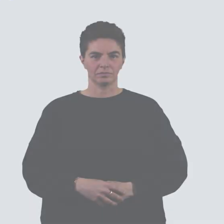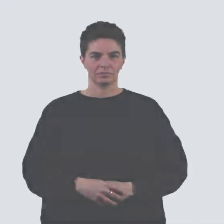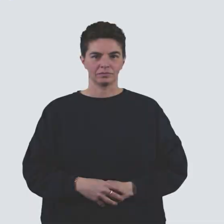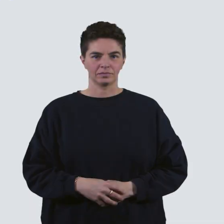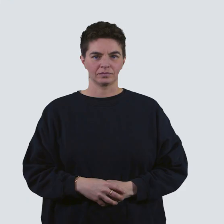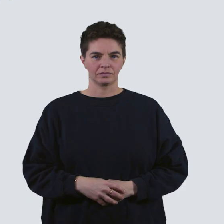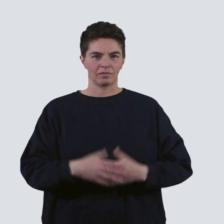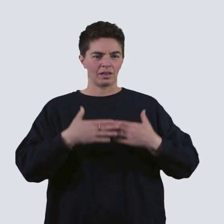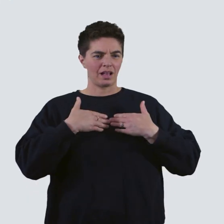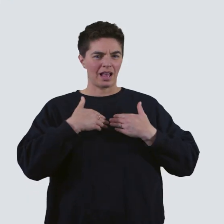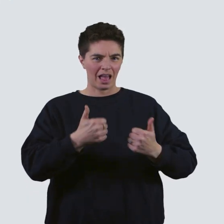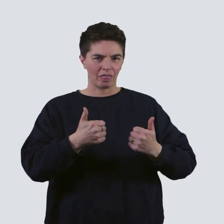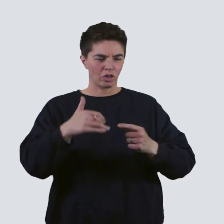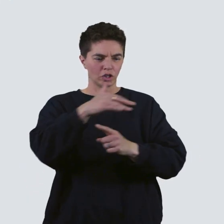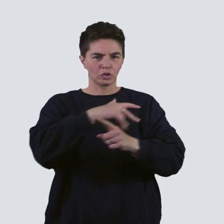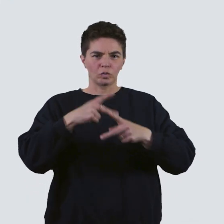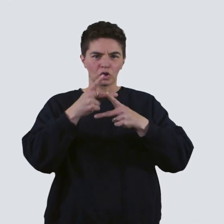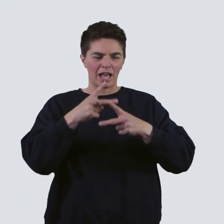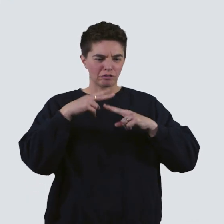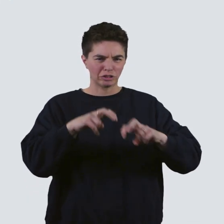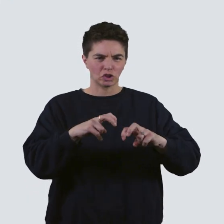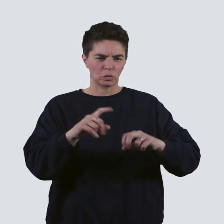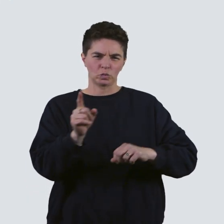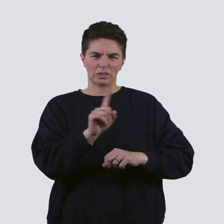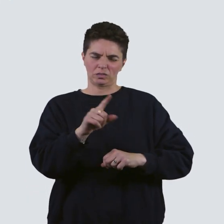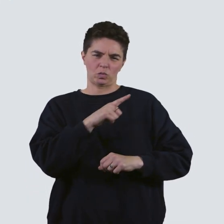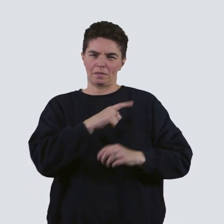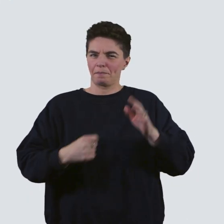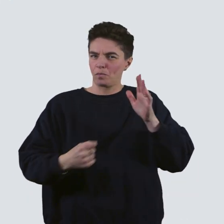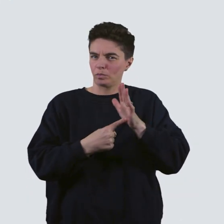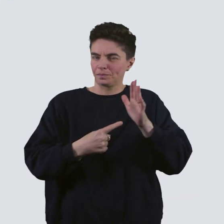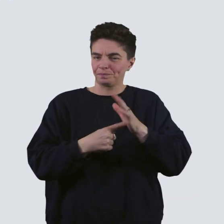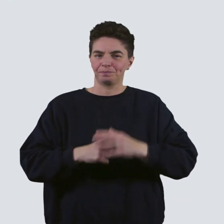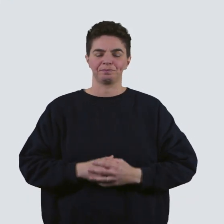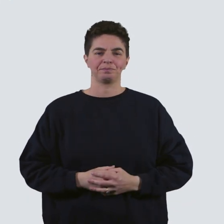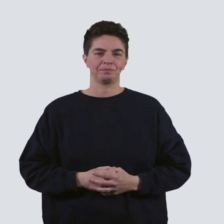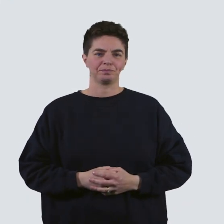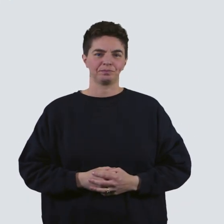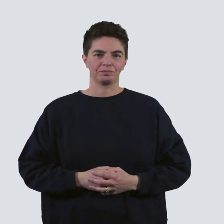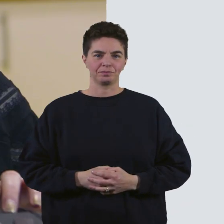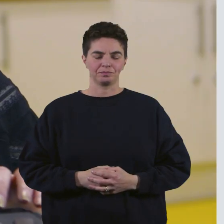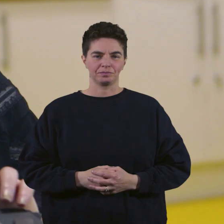What is health and social care research and why does it matter?